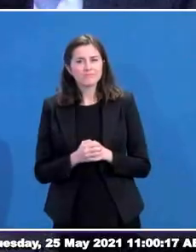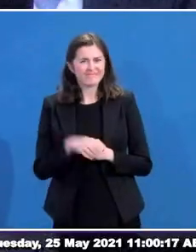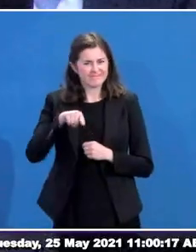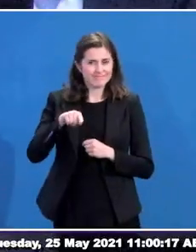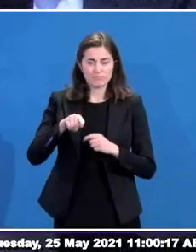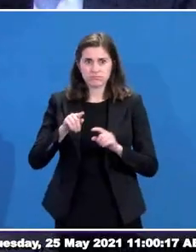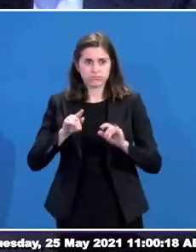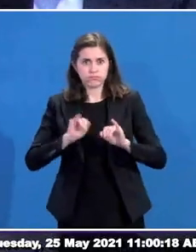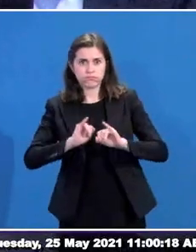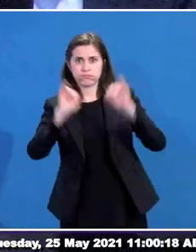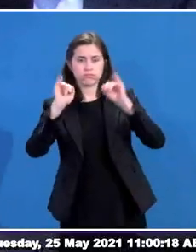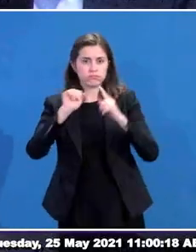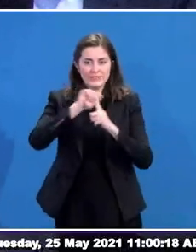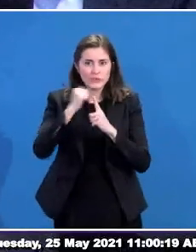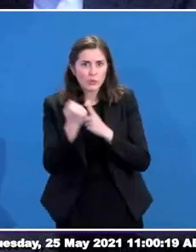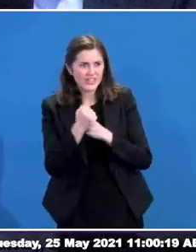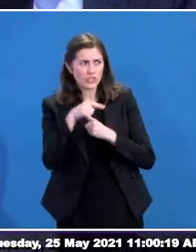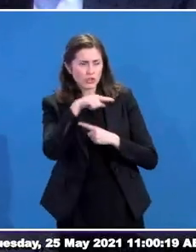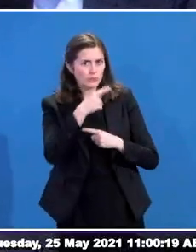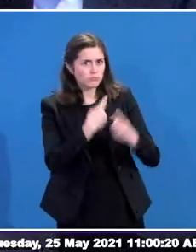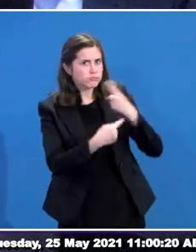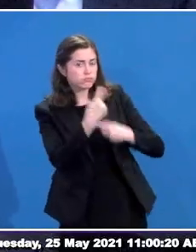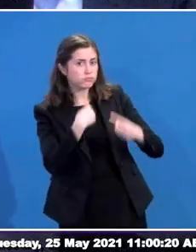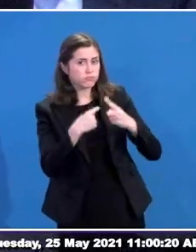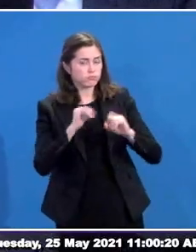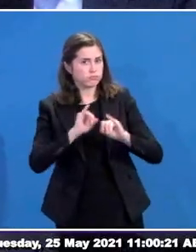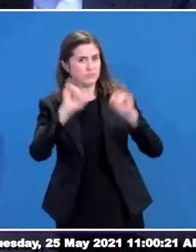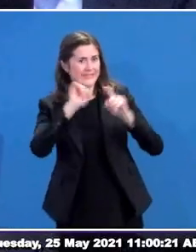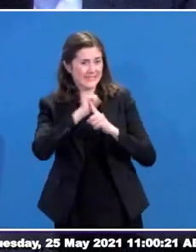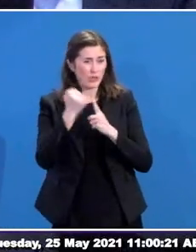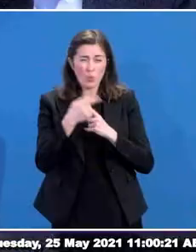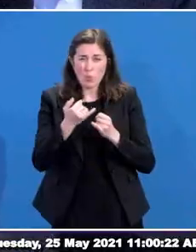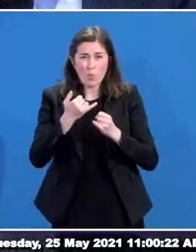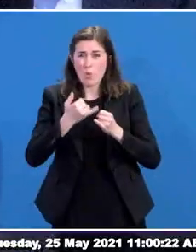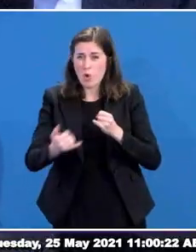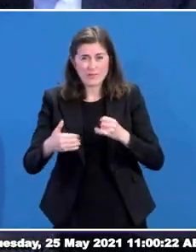And the crisis that you have described as one of your the darkest days. Yes.